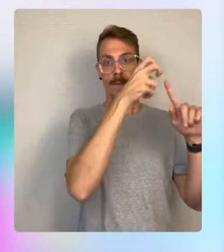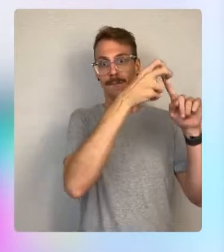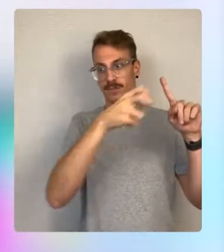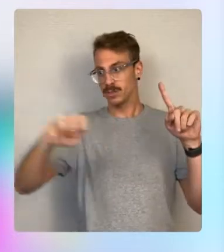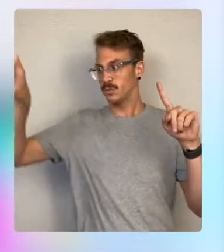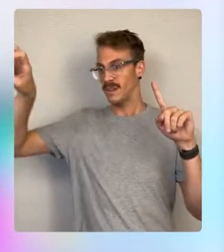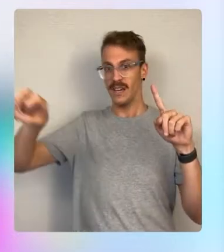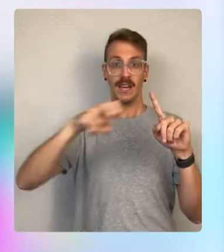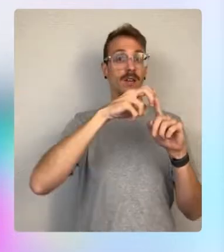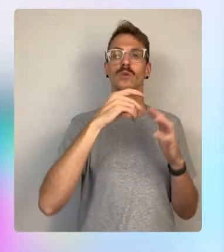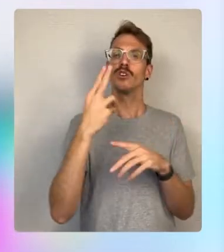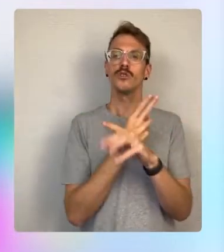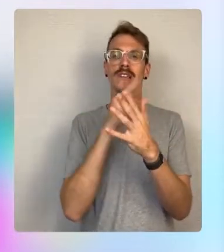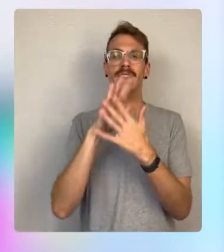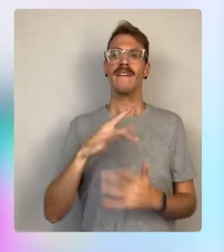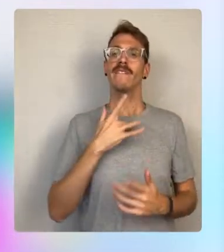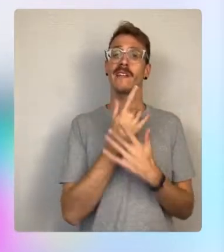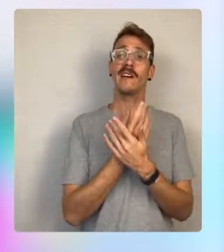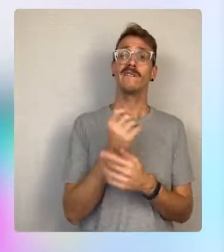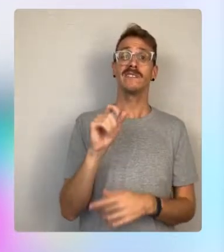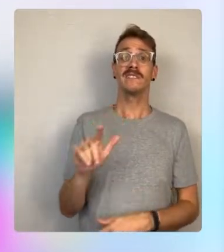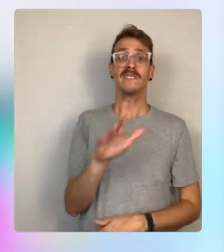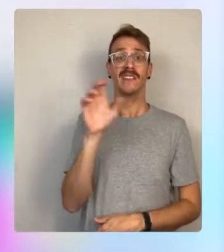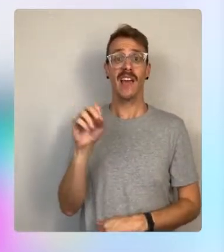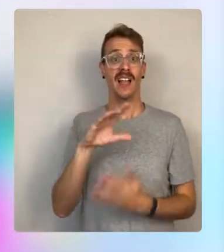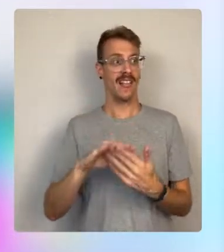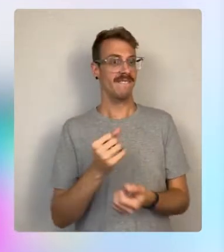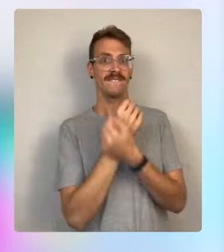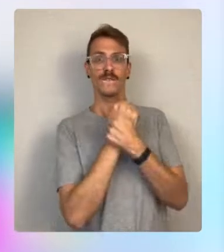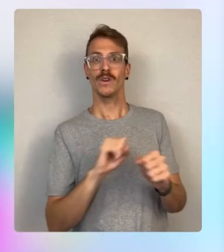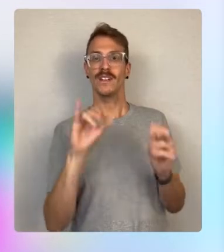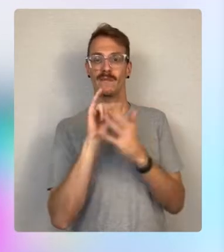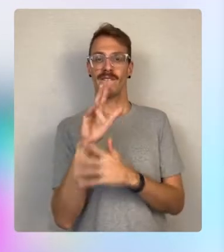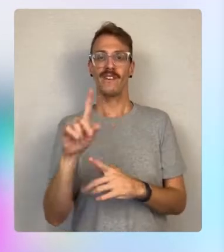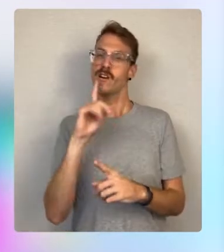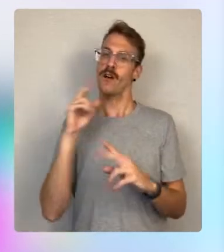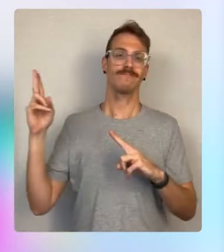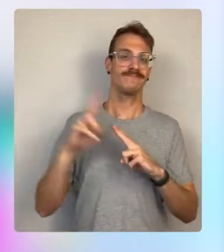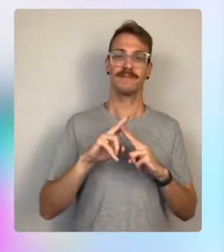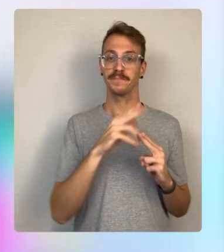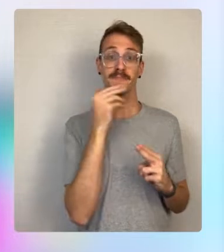that VR does best. When you're creating a world, every aspect from the general layout